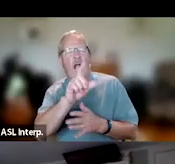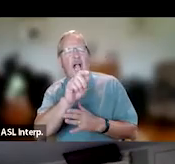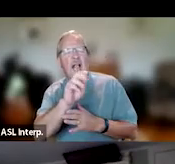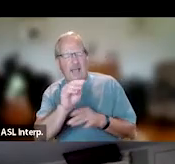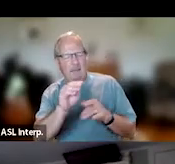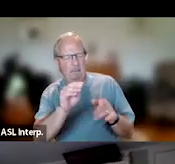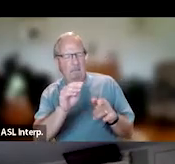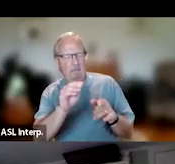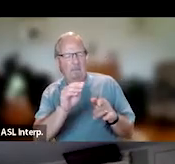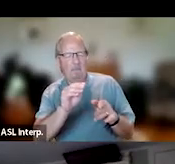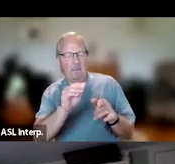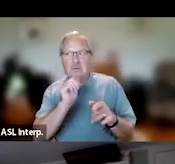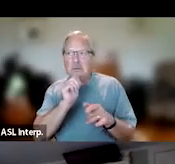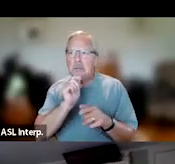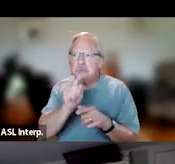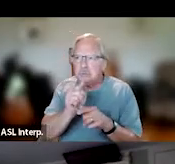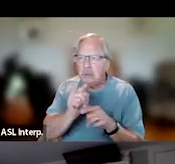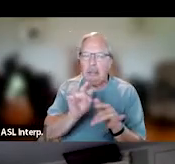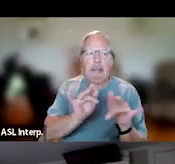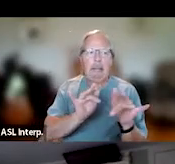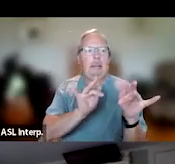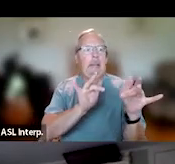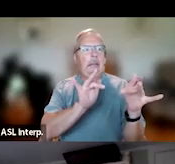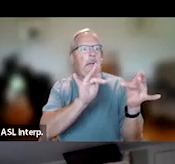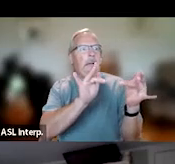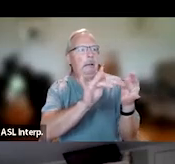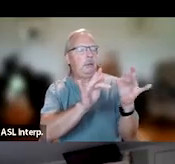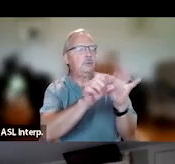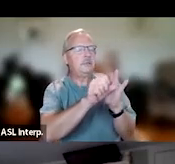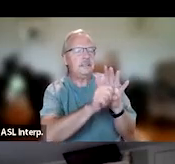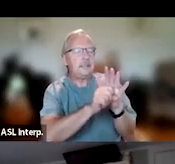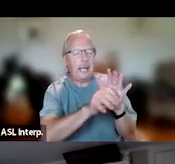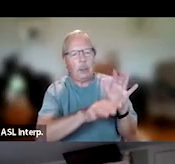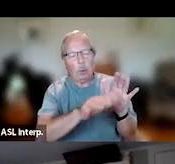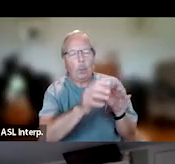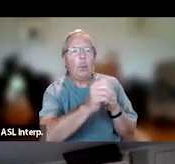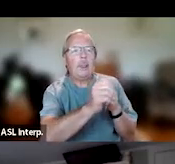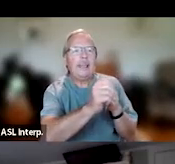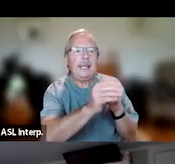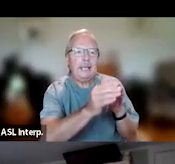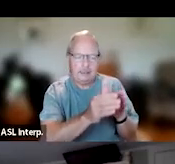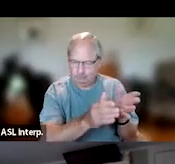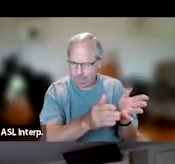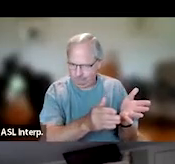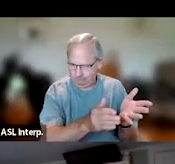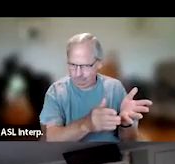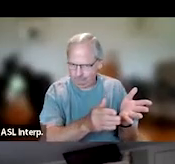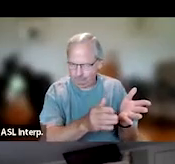this is when you do wanna reach out to your state lead or local lead or even DDS themselves,